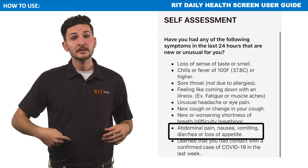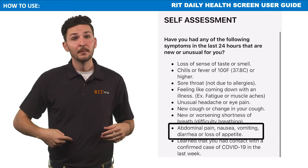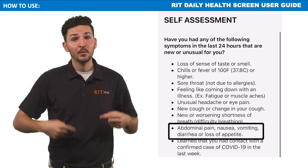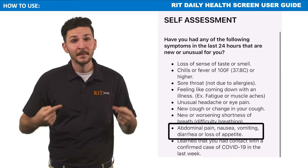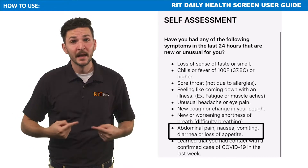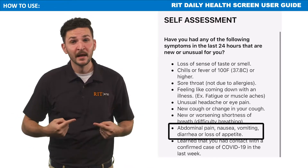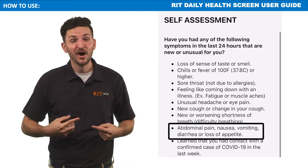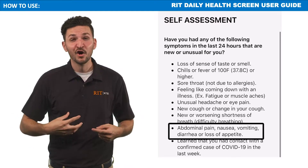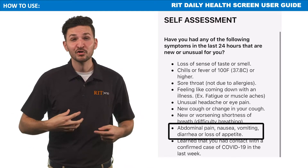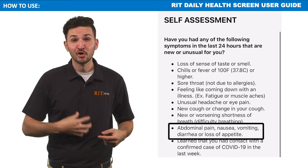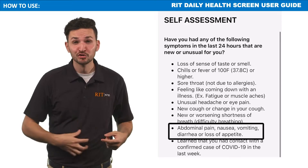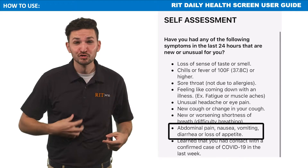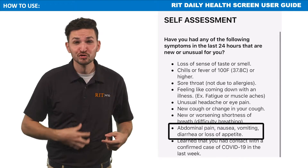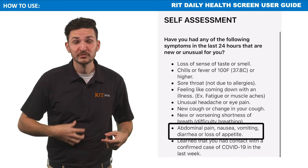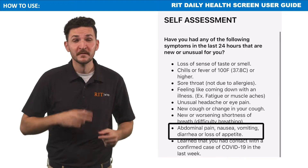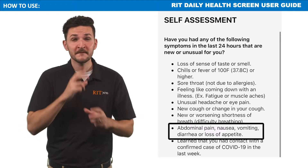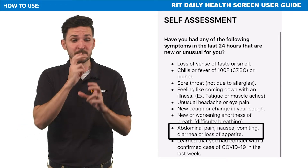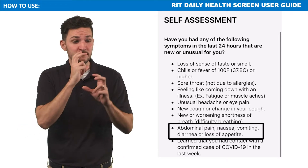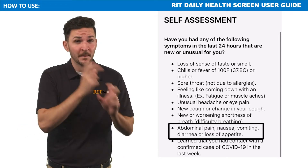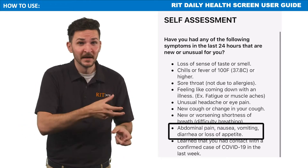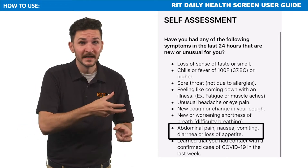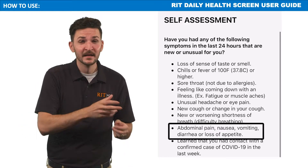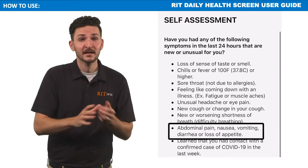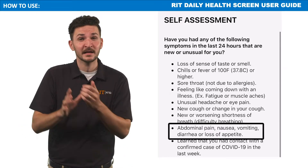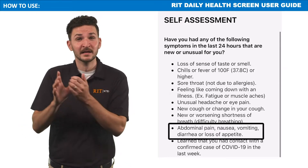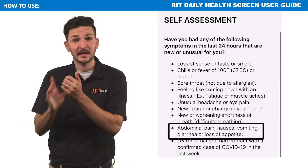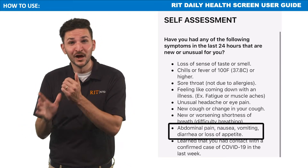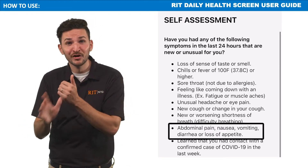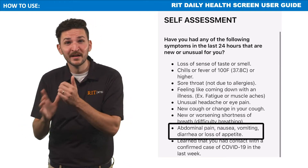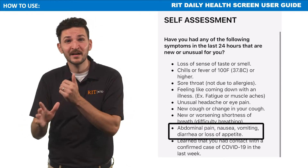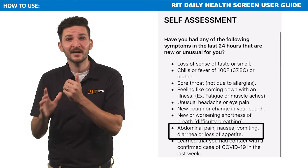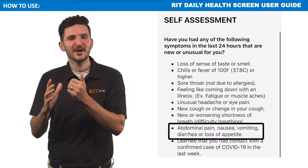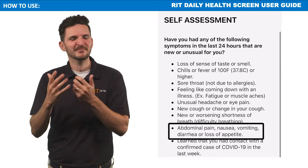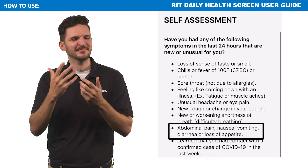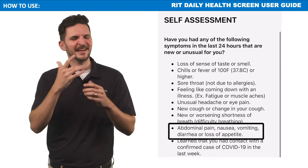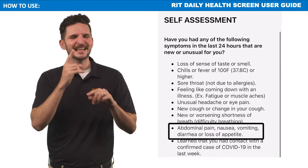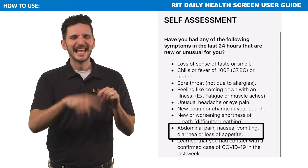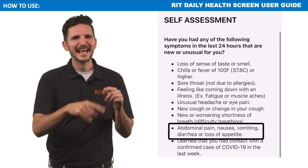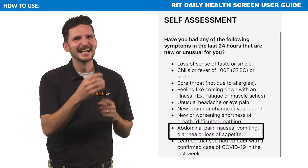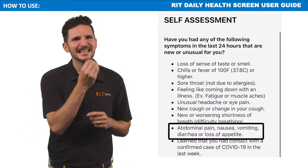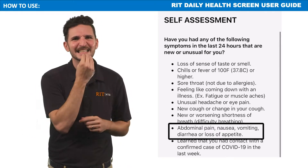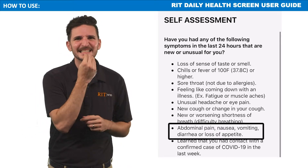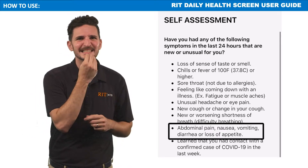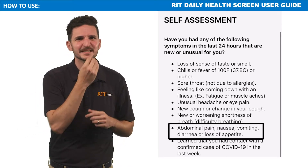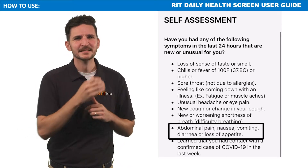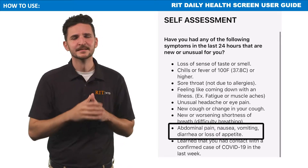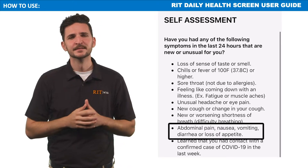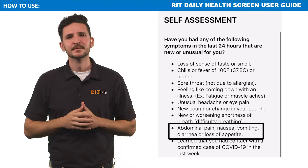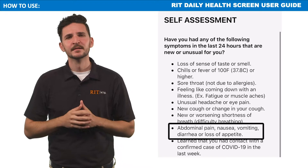● Abdominal pain, nausea, vomiting, diarrhea, or loss of appetite